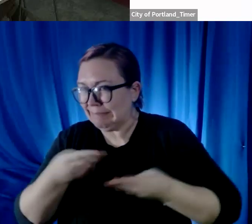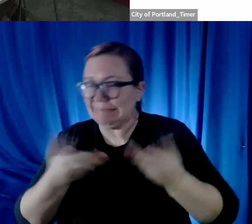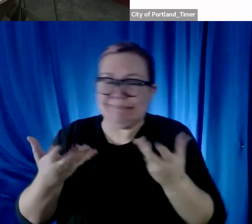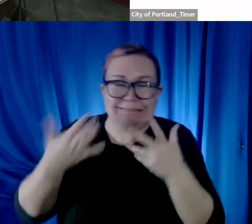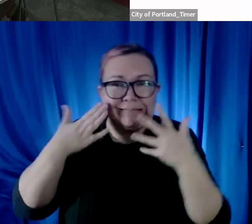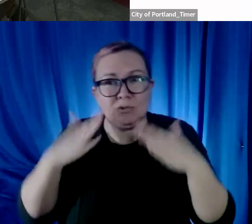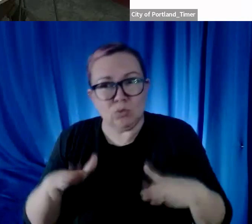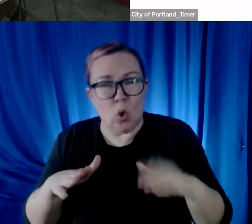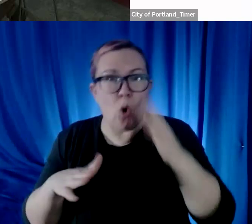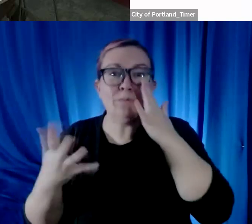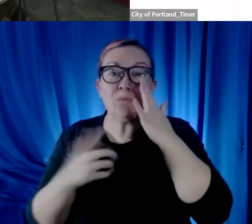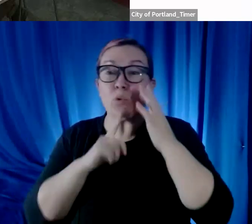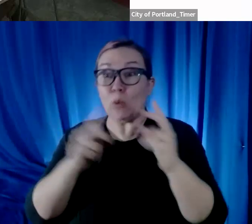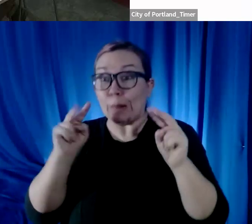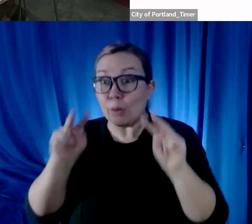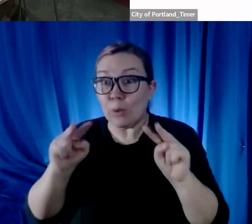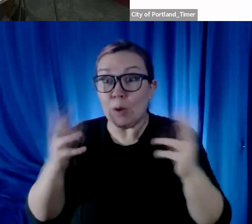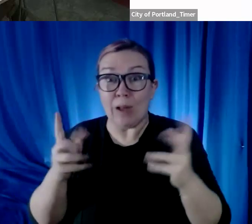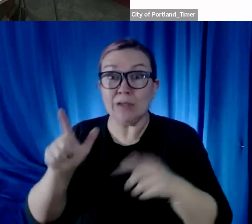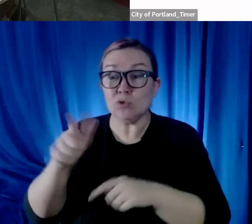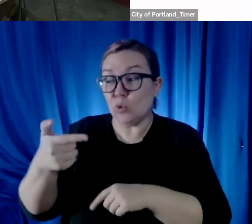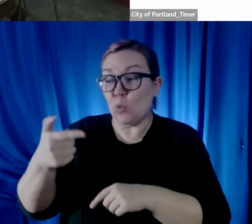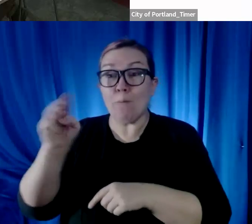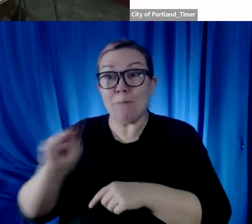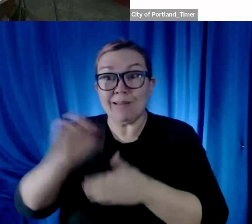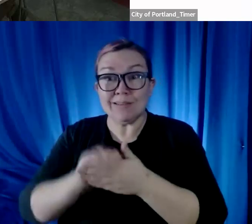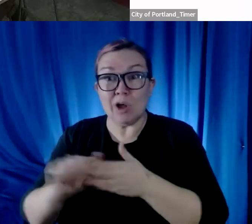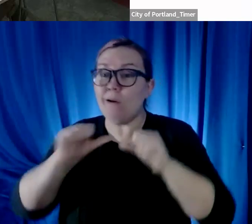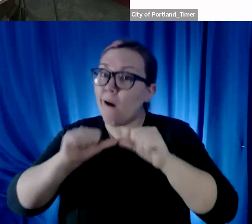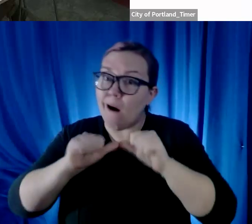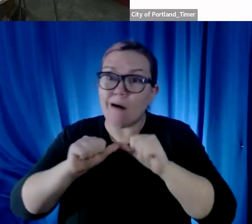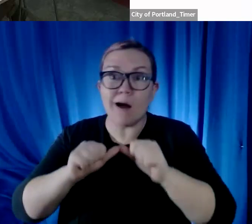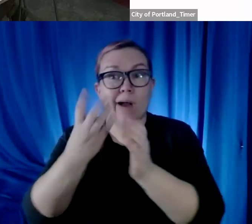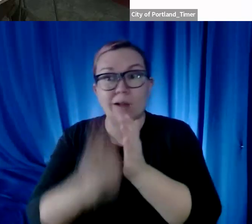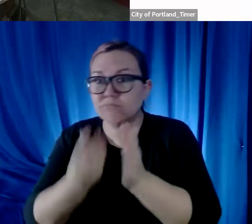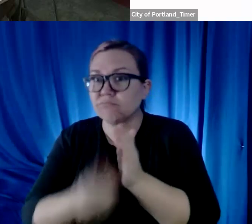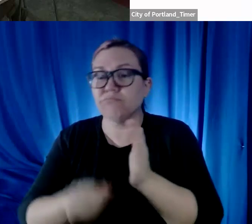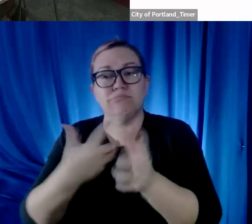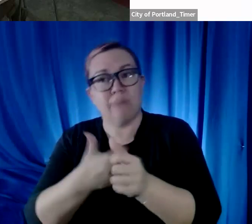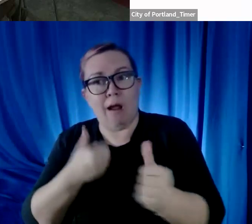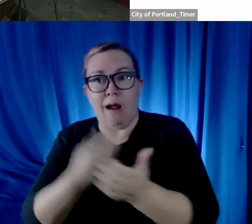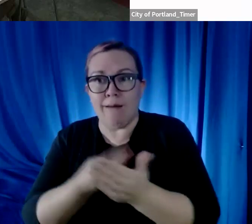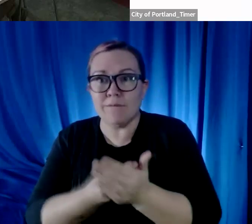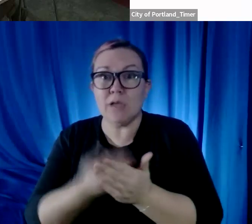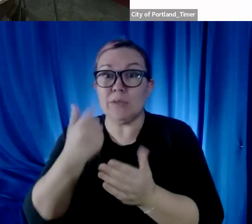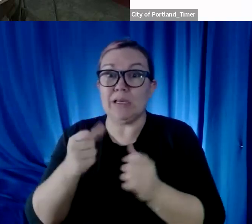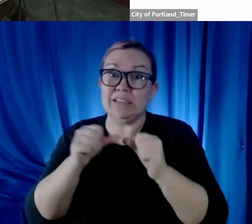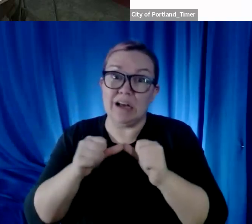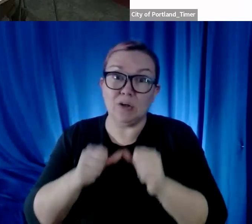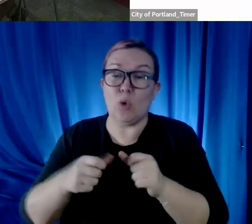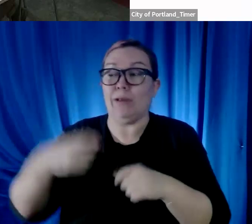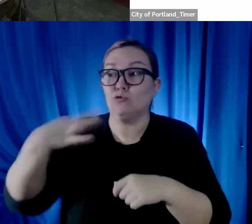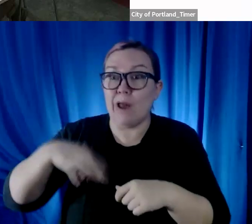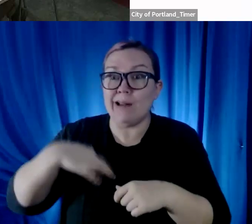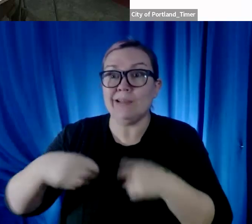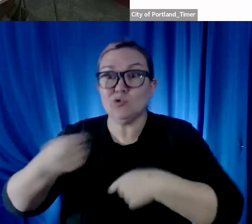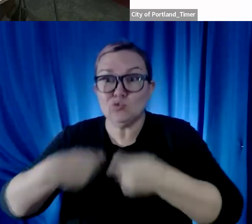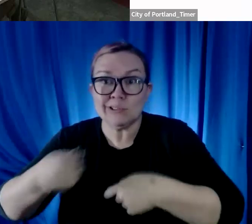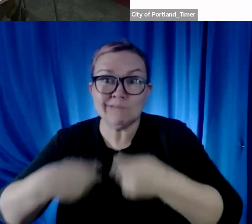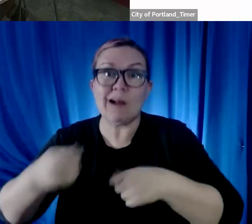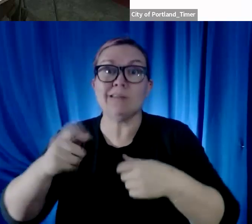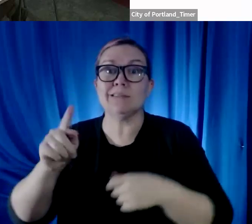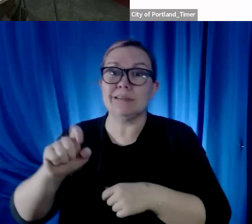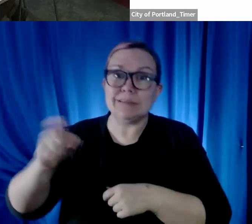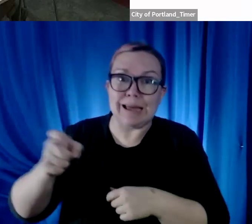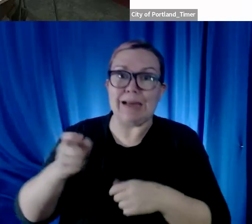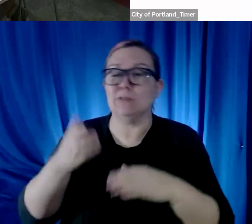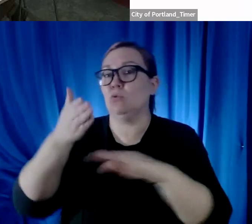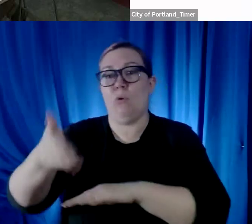So what we really are looking at is a $21 million ongoing shortfall that is a result of credits and refunds to the business license tax that were exceeded the forecast.